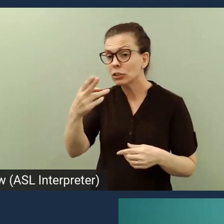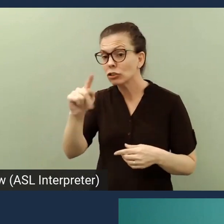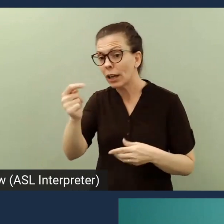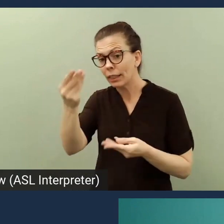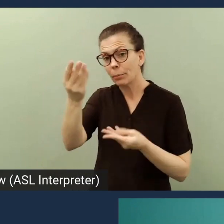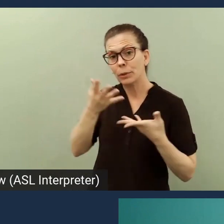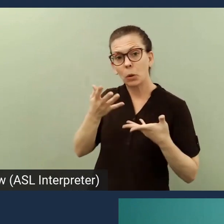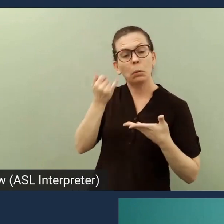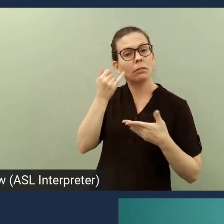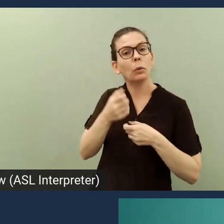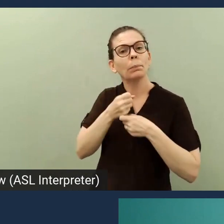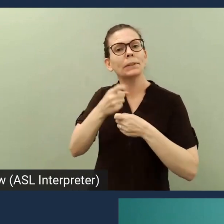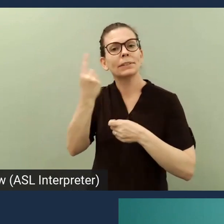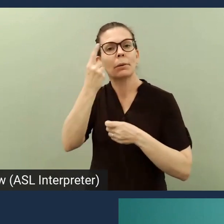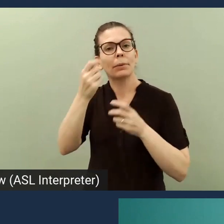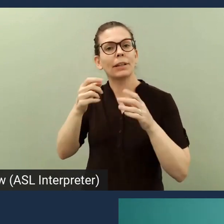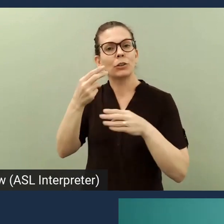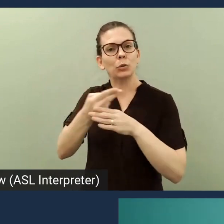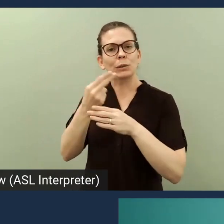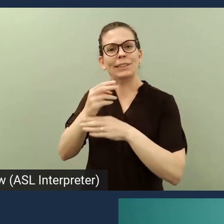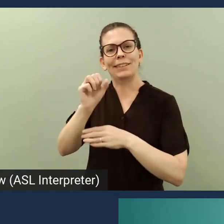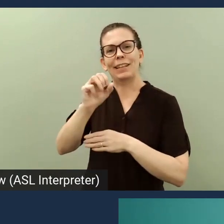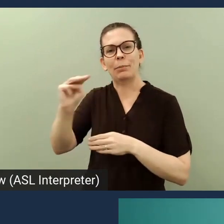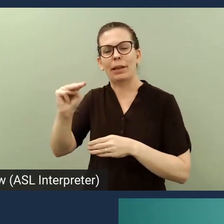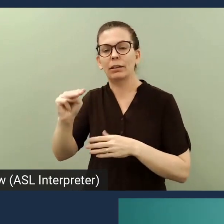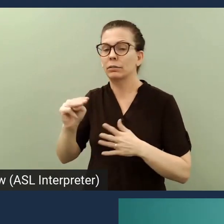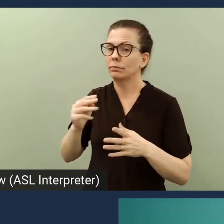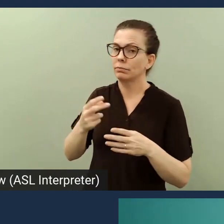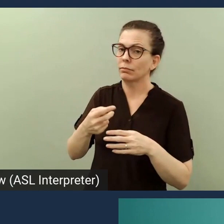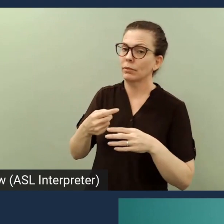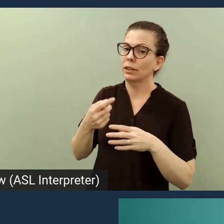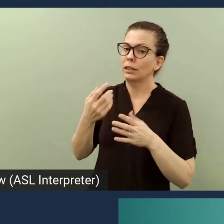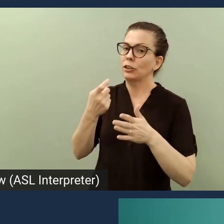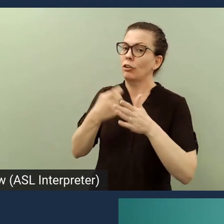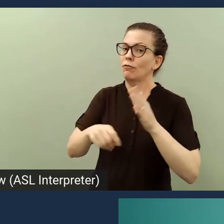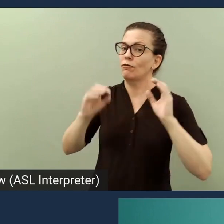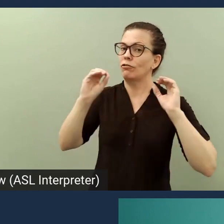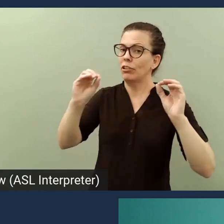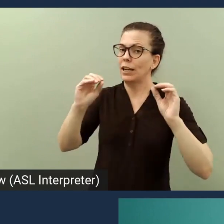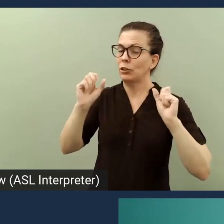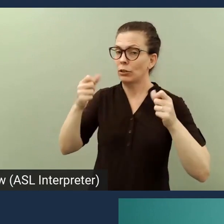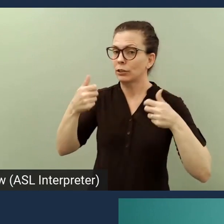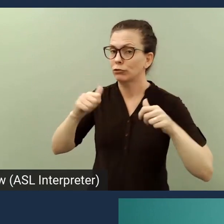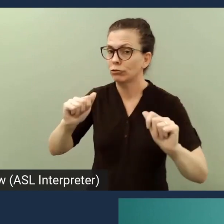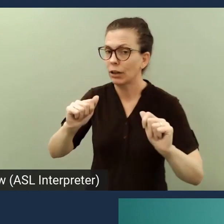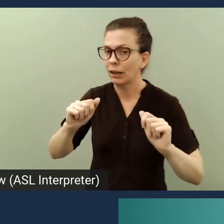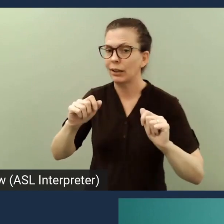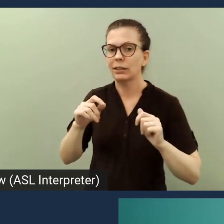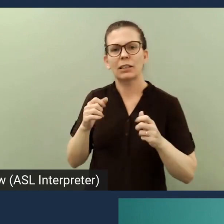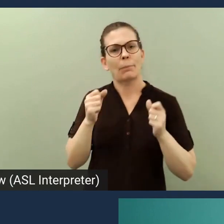with SageMaker. Again, there's a free tier available for you, you can check it out, there's been a lot of blog posts shared throughout the day,